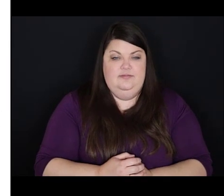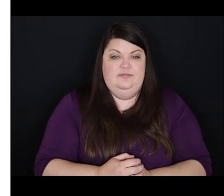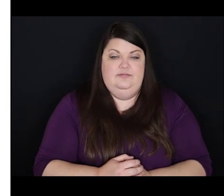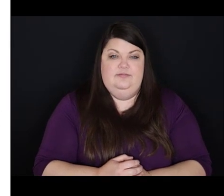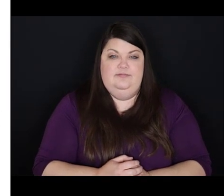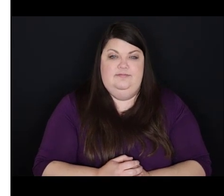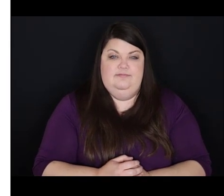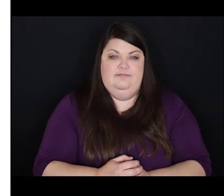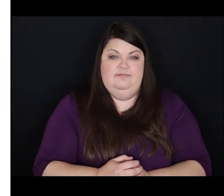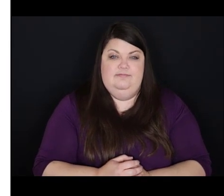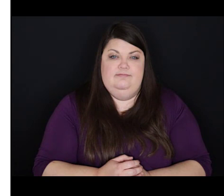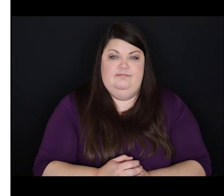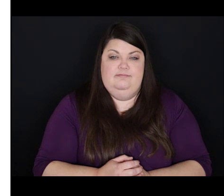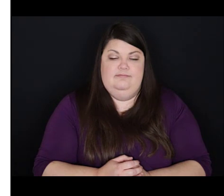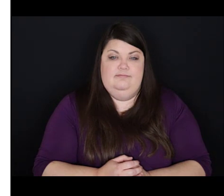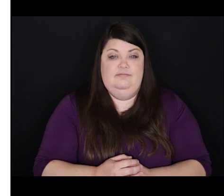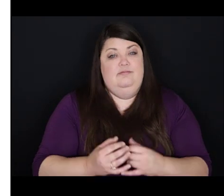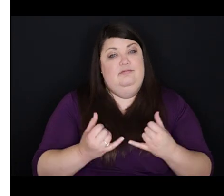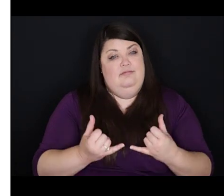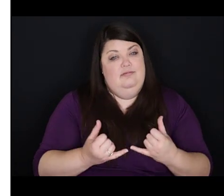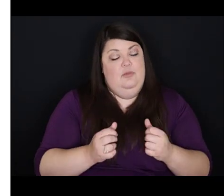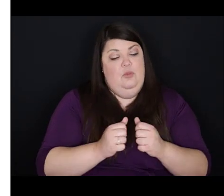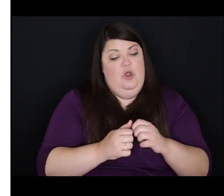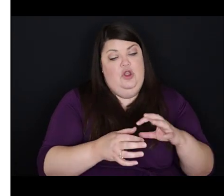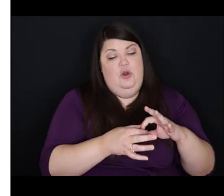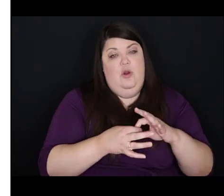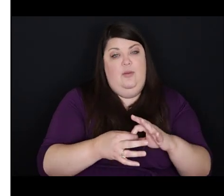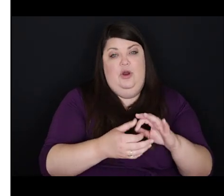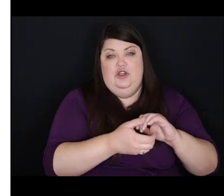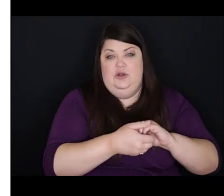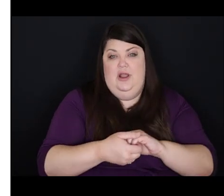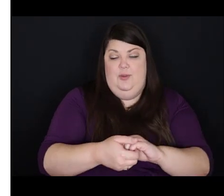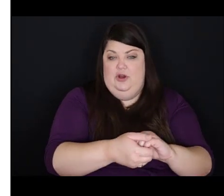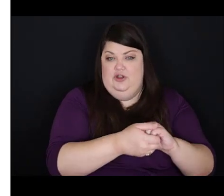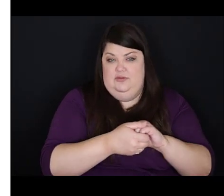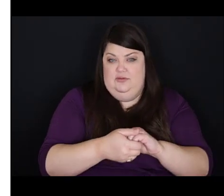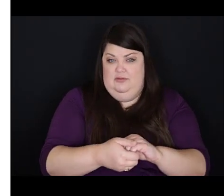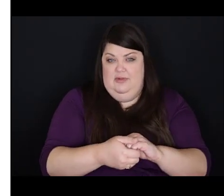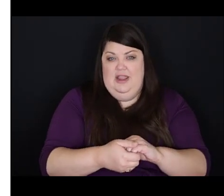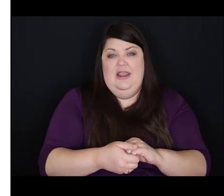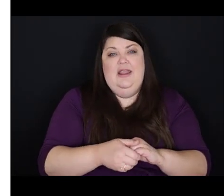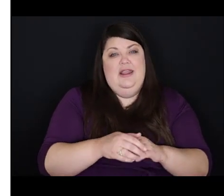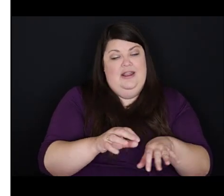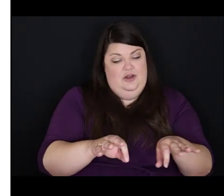Keeping in the vein of cooperation and collaboration, Description (l) is requiring